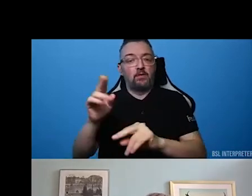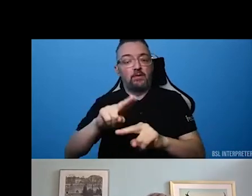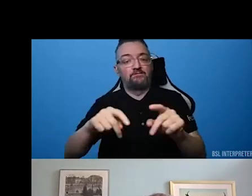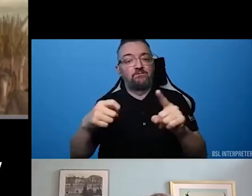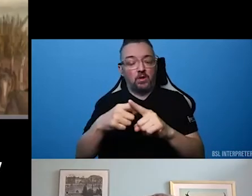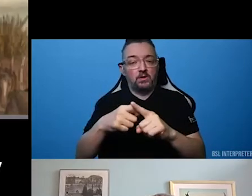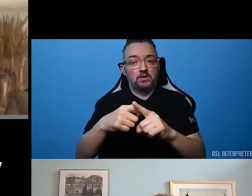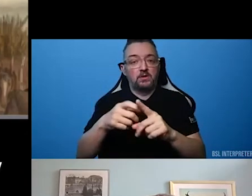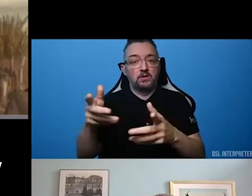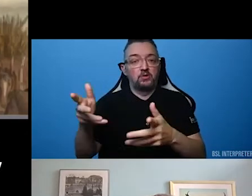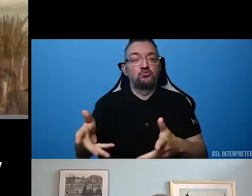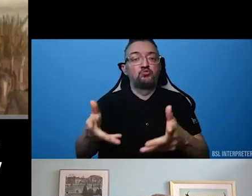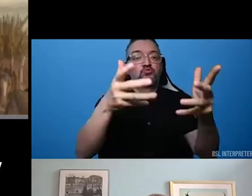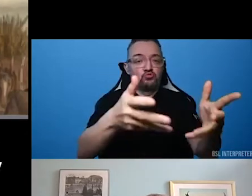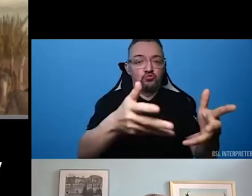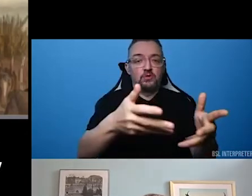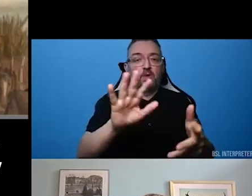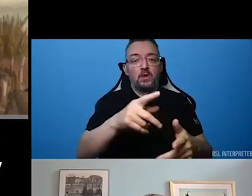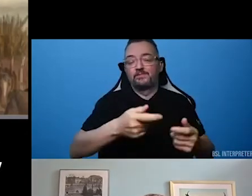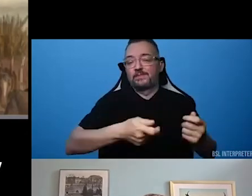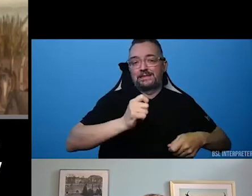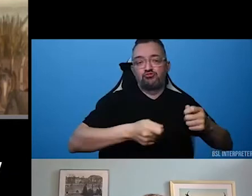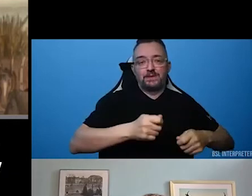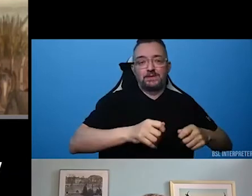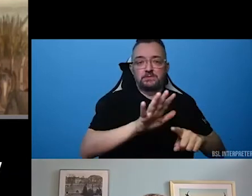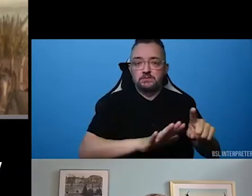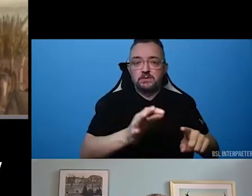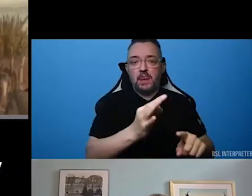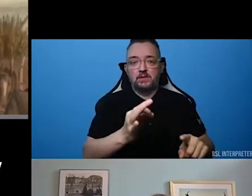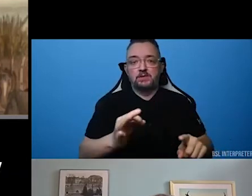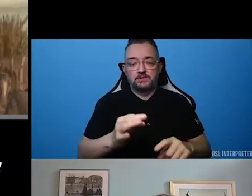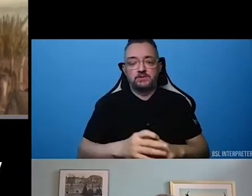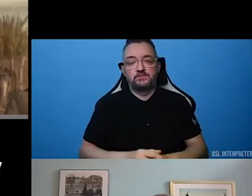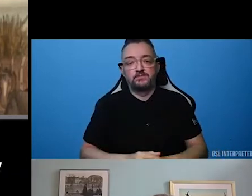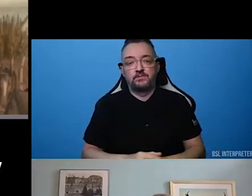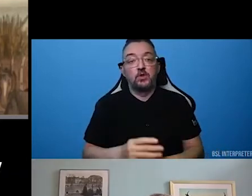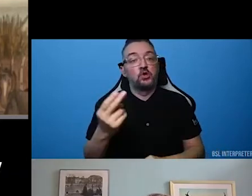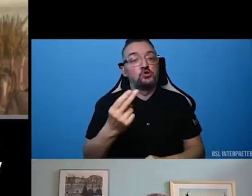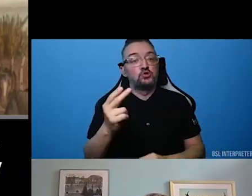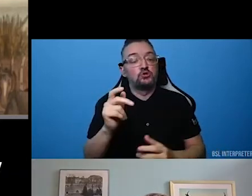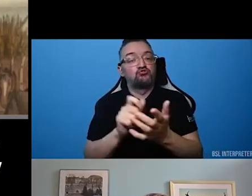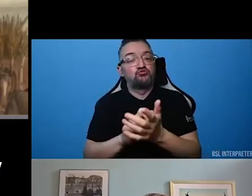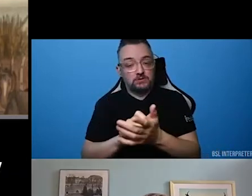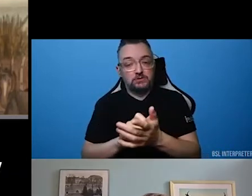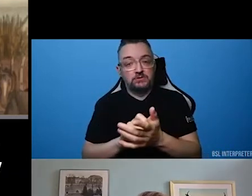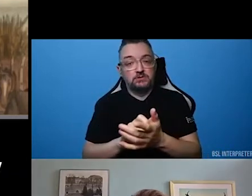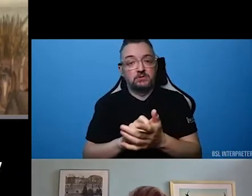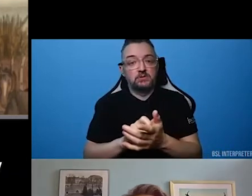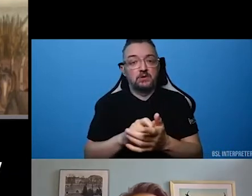over to plantations in the Caribbean. Now the sugar trade with the Caribbean between the Caribbean and Scotland